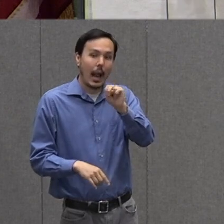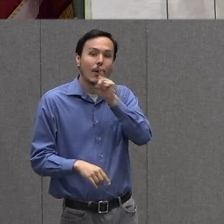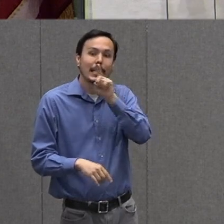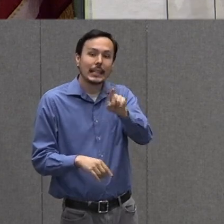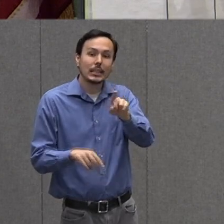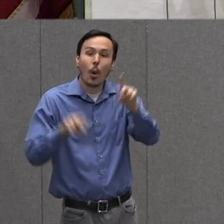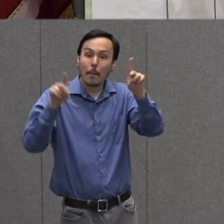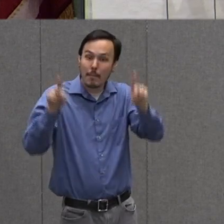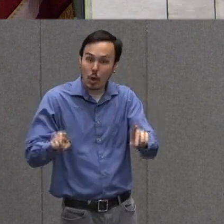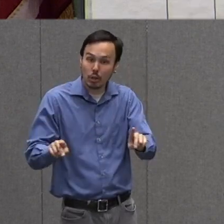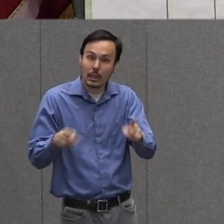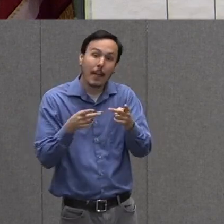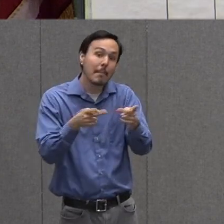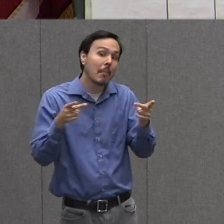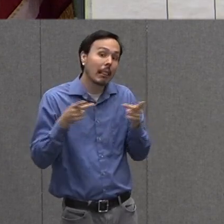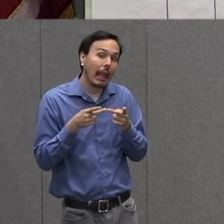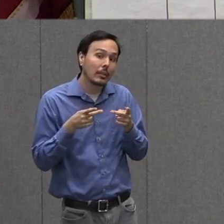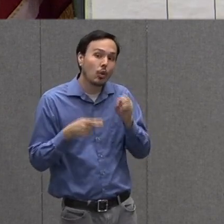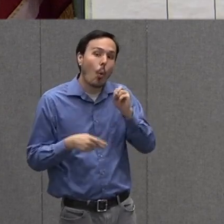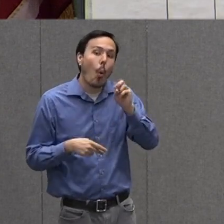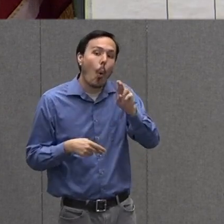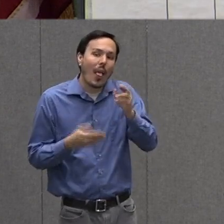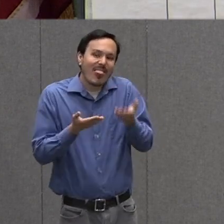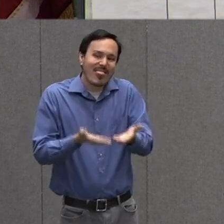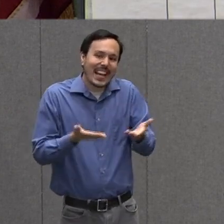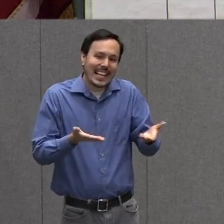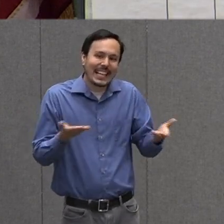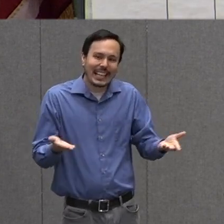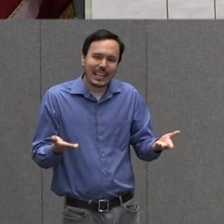that we were talking about in our poem? Do you remember?